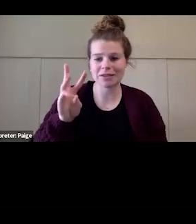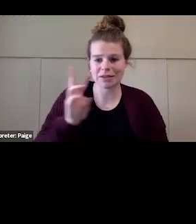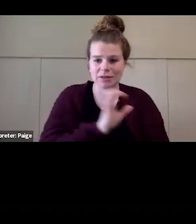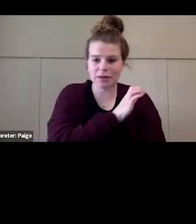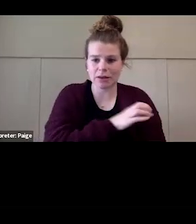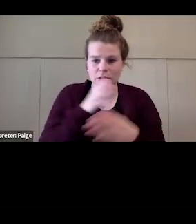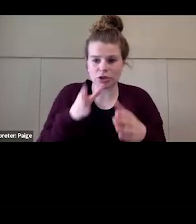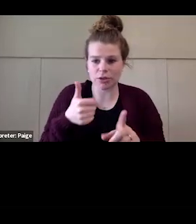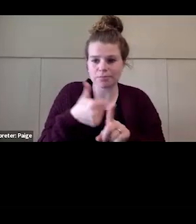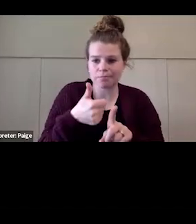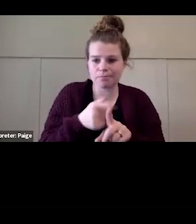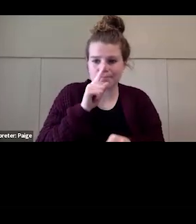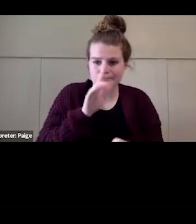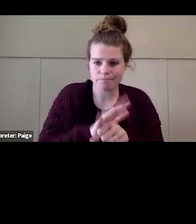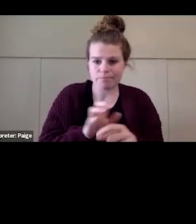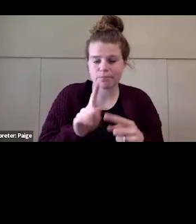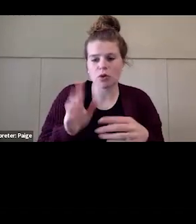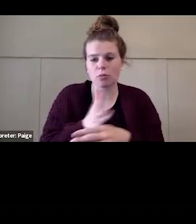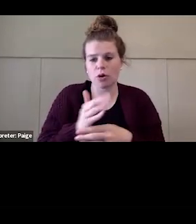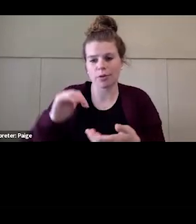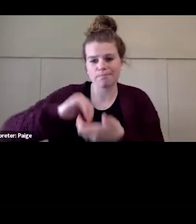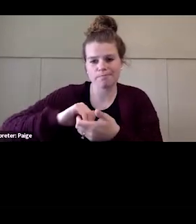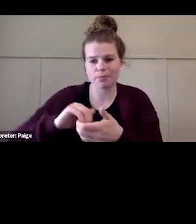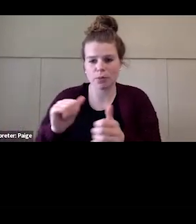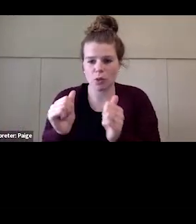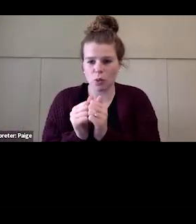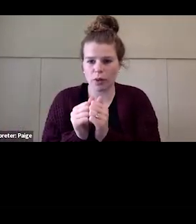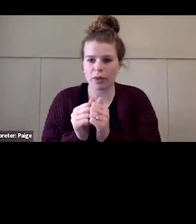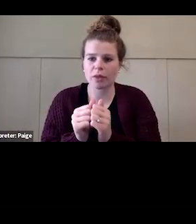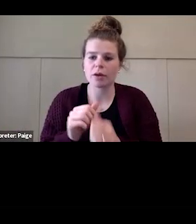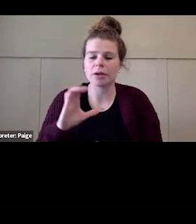who are dedicated to partnering with a CIT unit